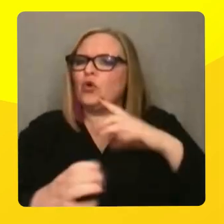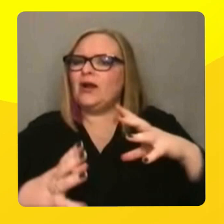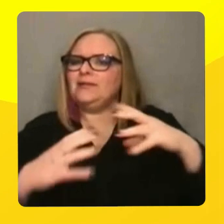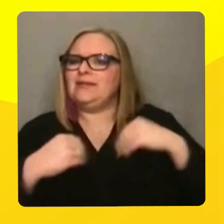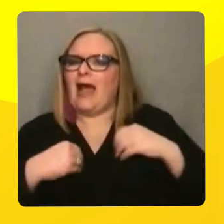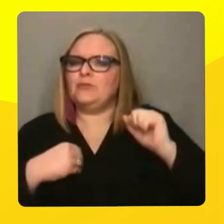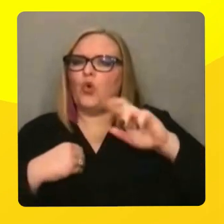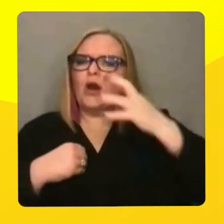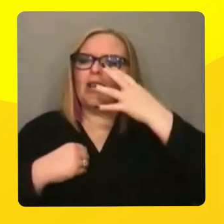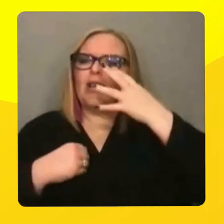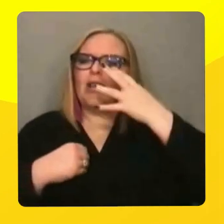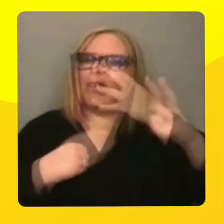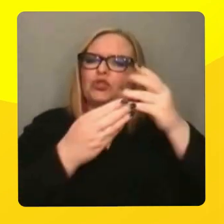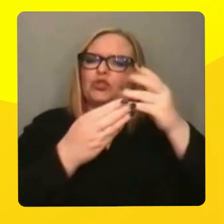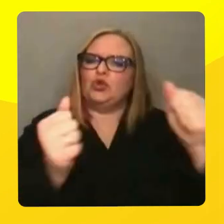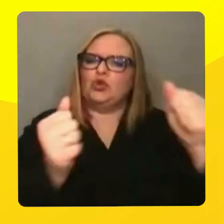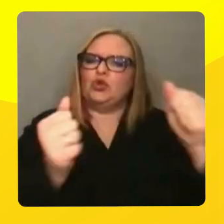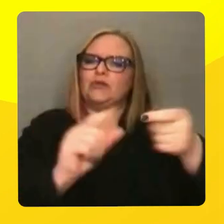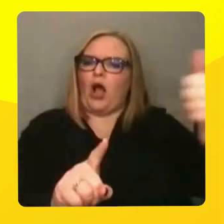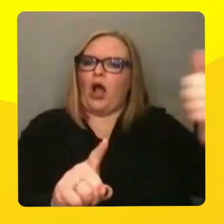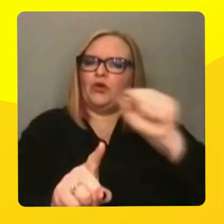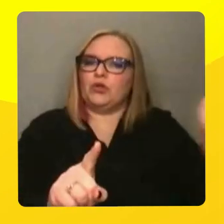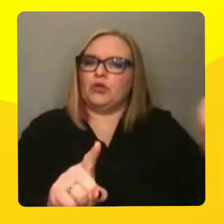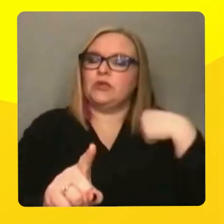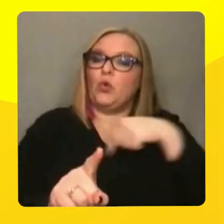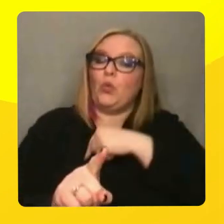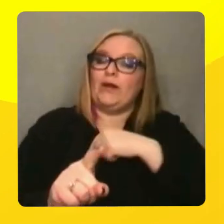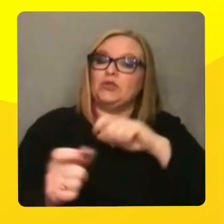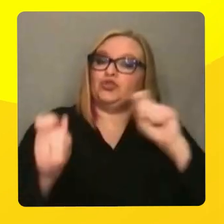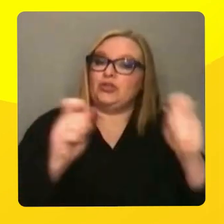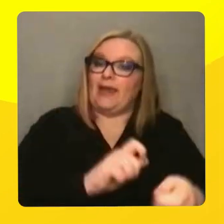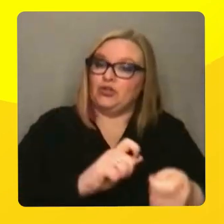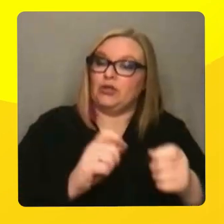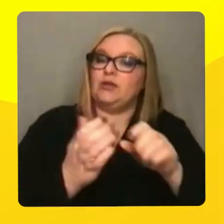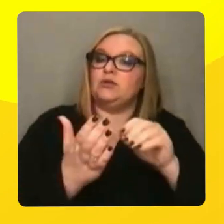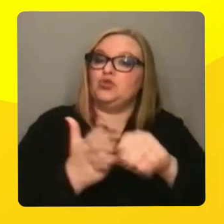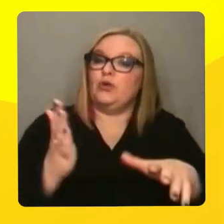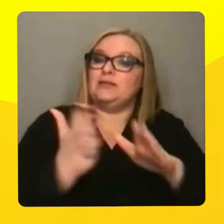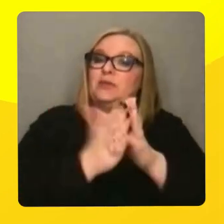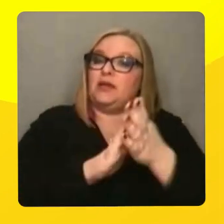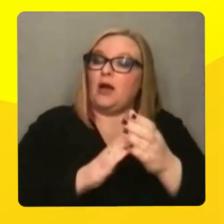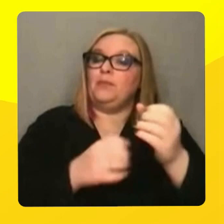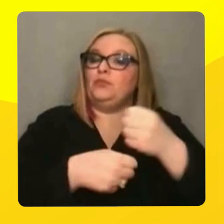We're changing this by teaching students to be producers in addition to consumers of technology.